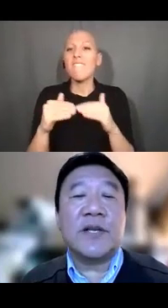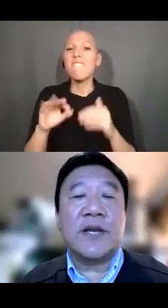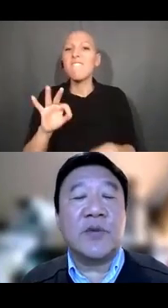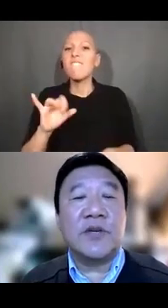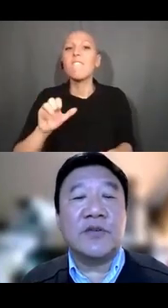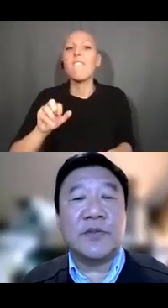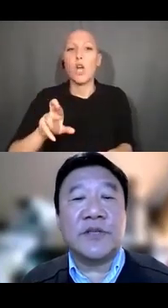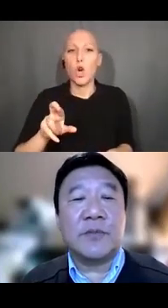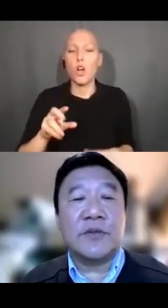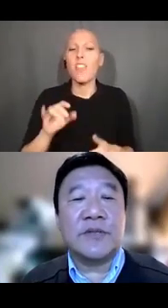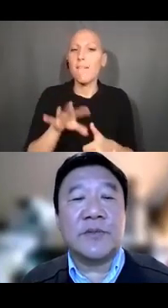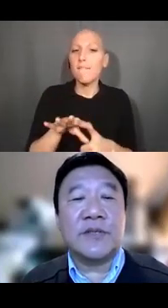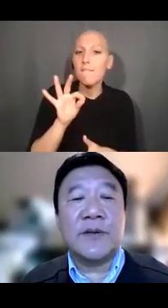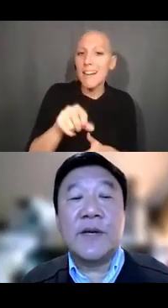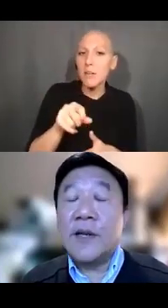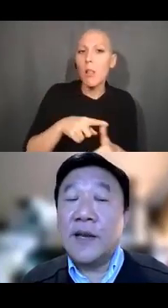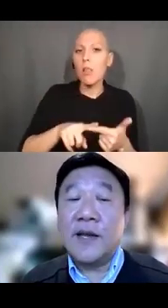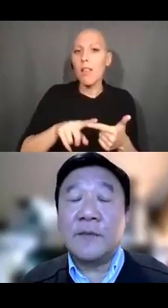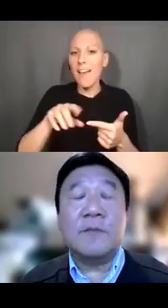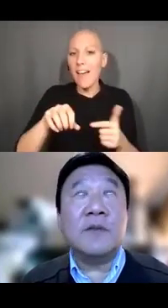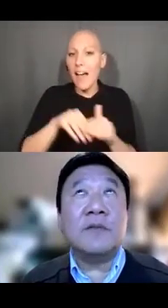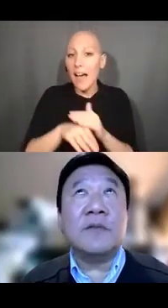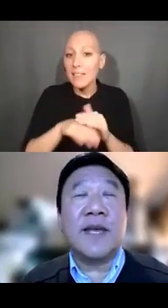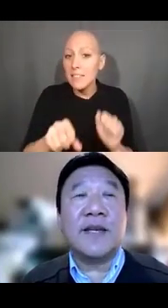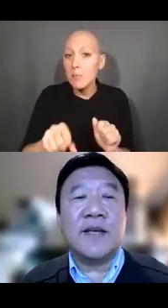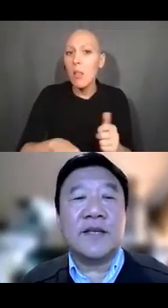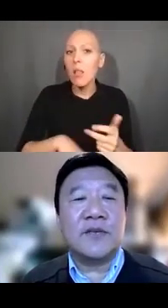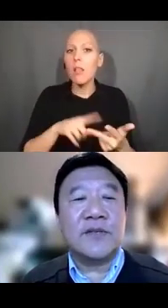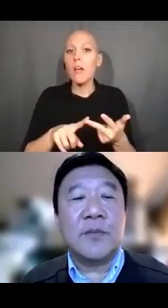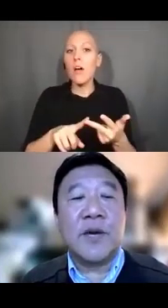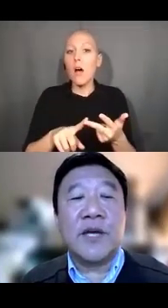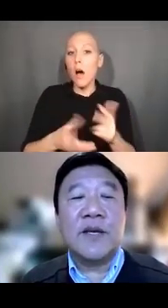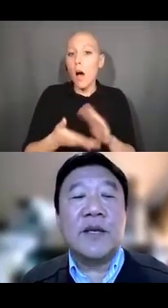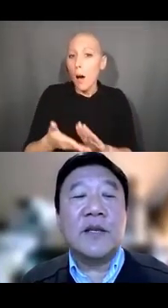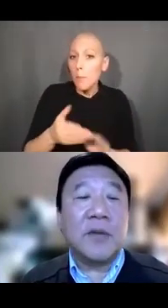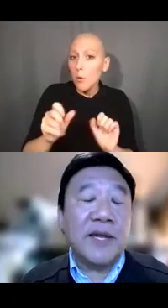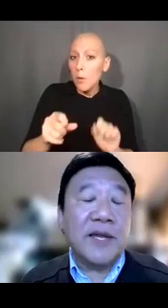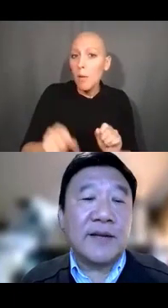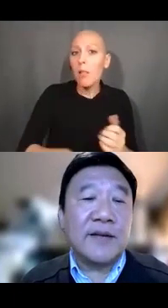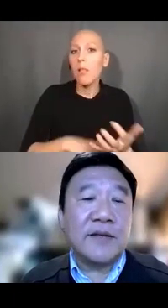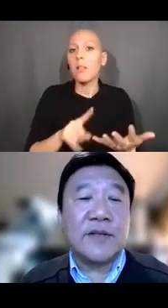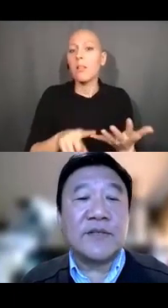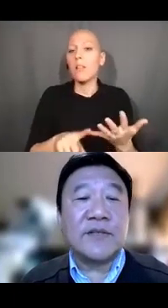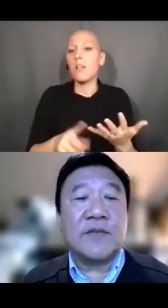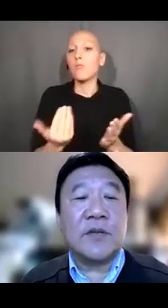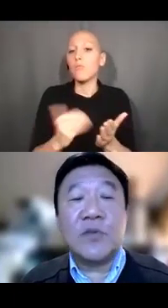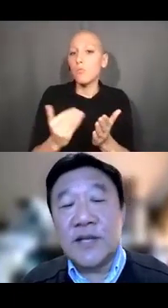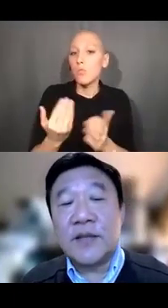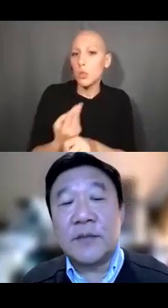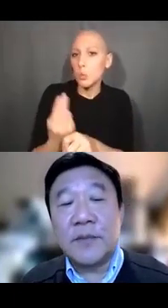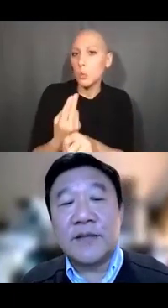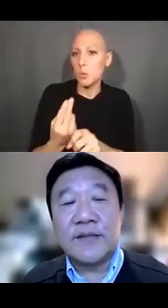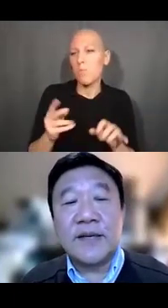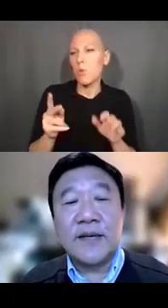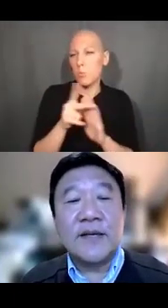and reusable data principles. Now, note to that as you see on the bottom, the plan in 2015 was not the policy,